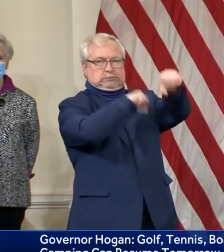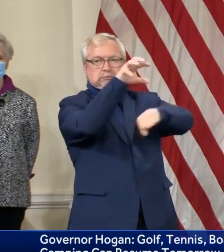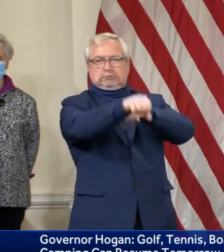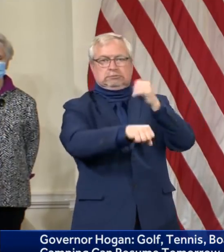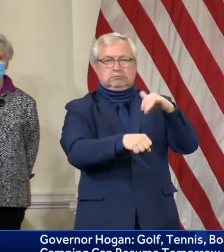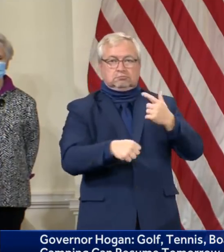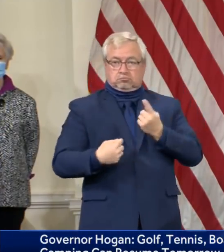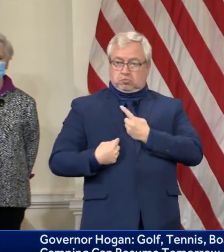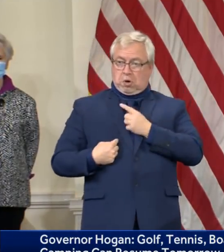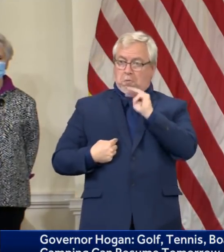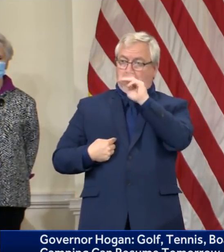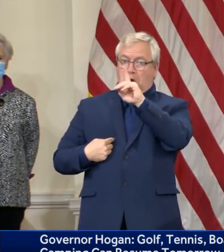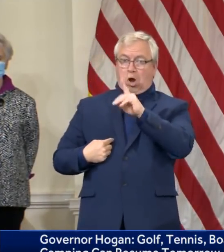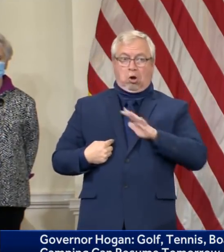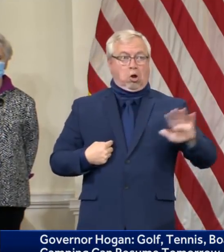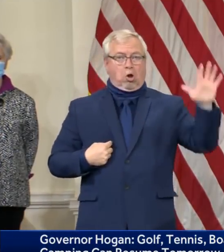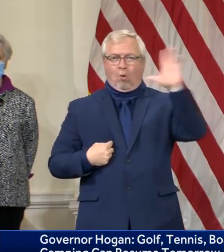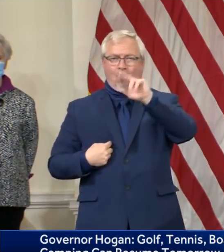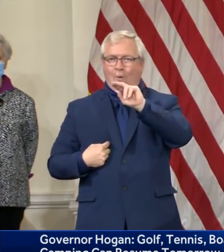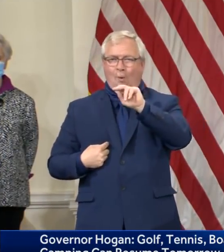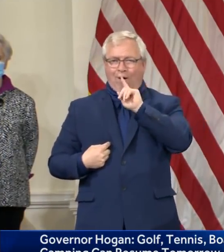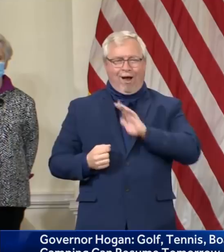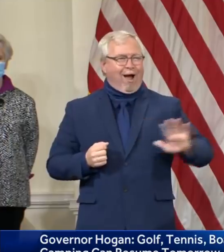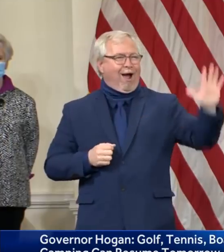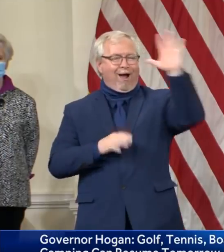WE HAD TO FIND UNUSUAL WAYS TO GET THEM.